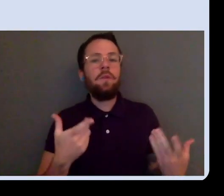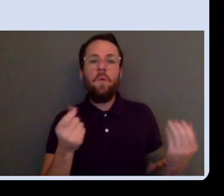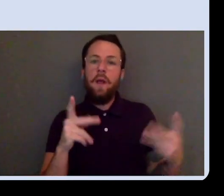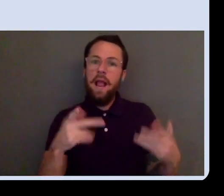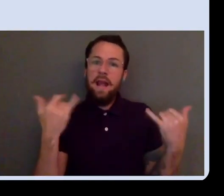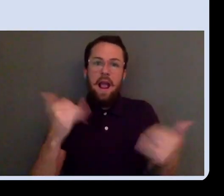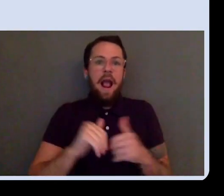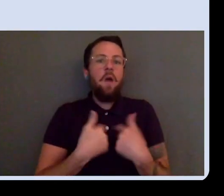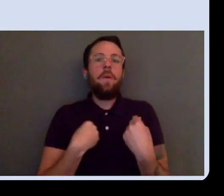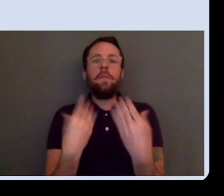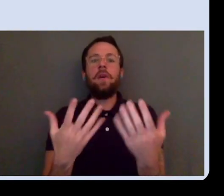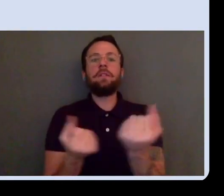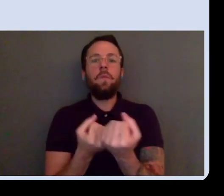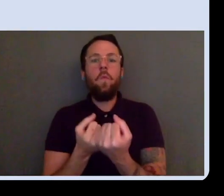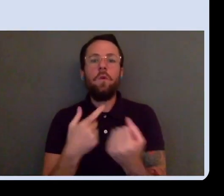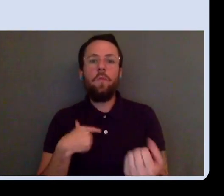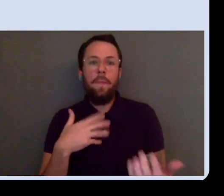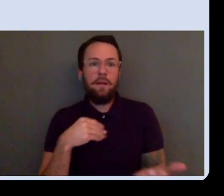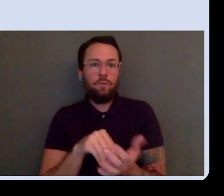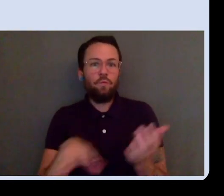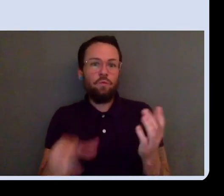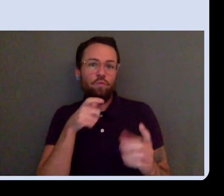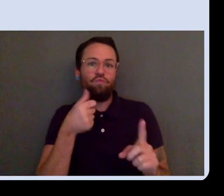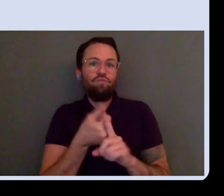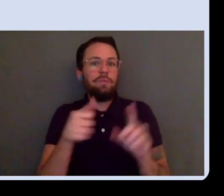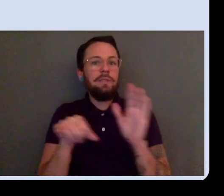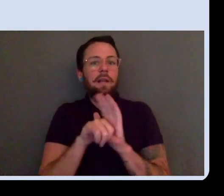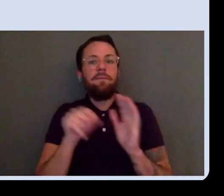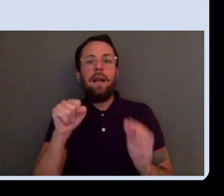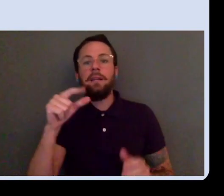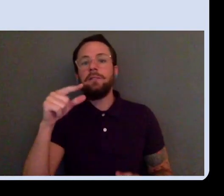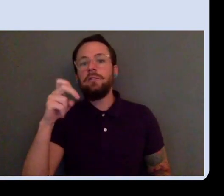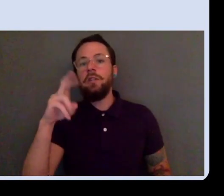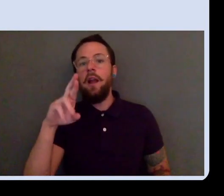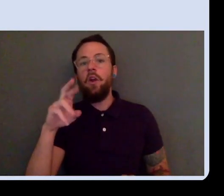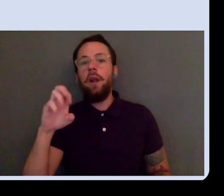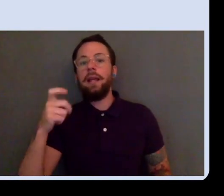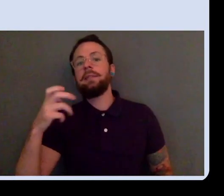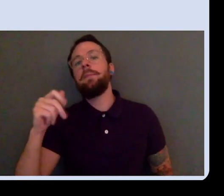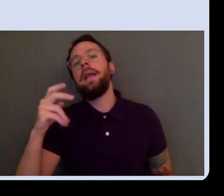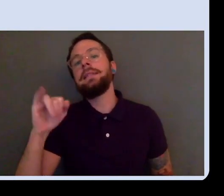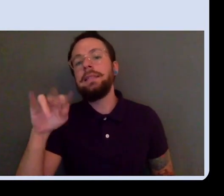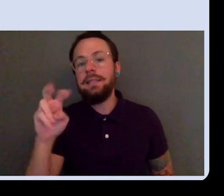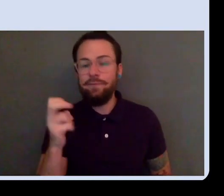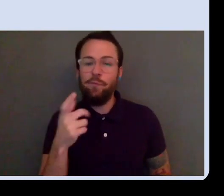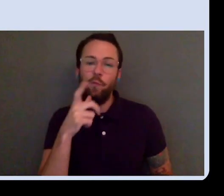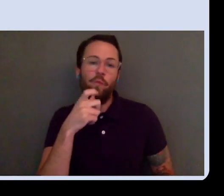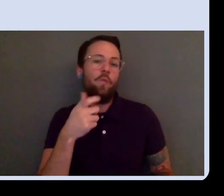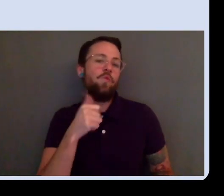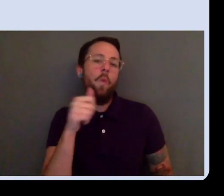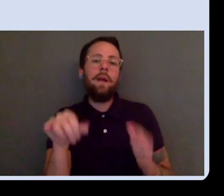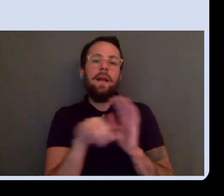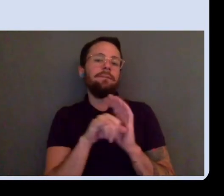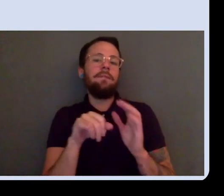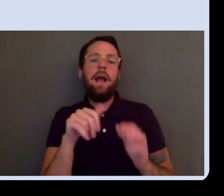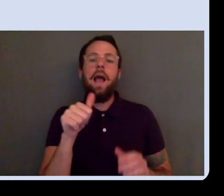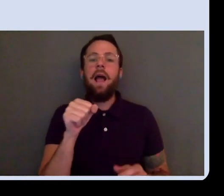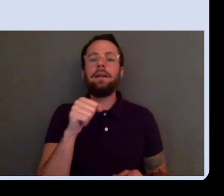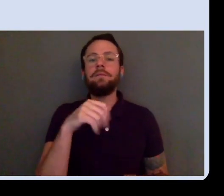How they are different but you still might not know how to support LGBFQ students in